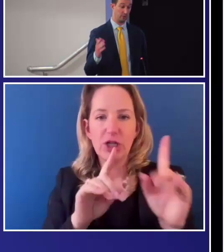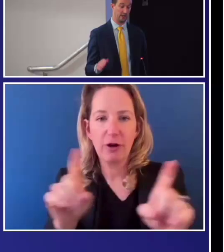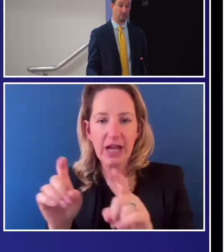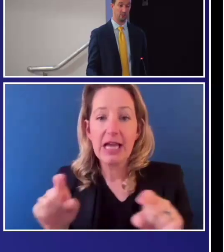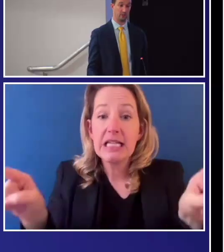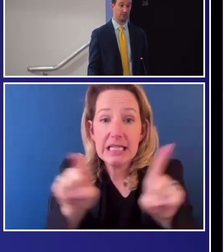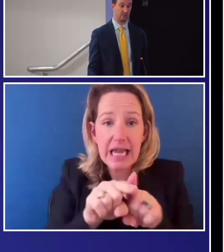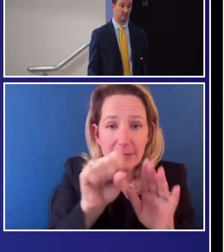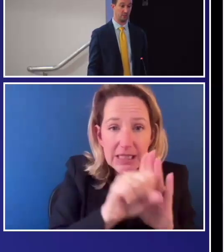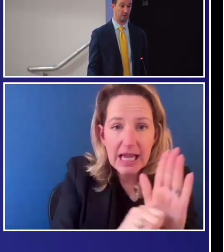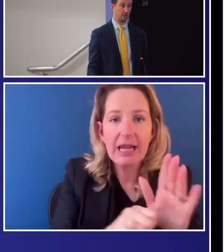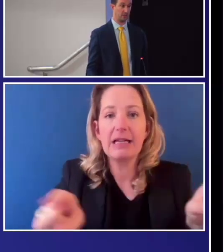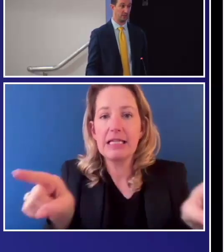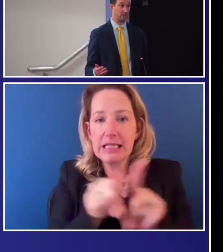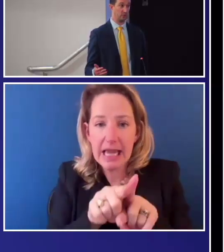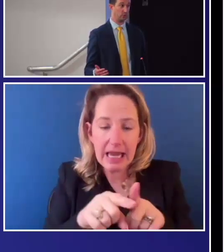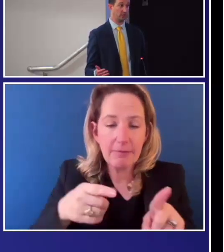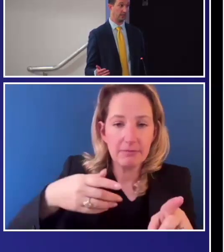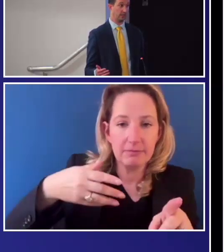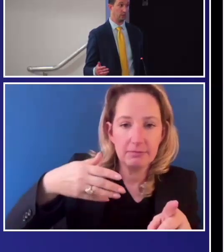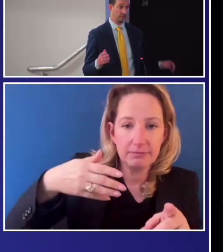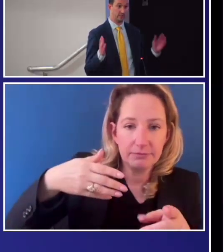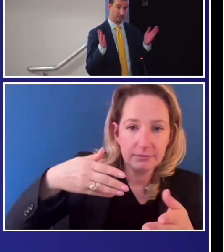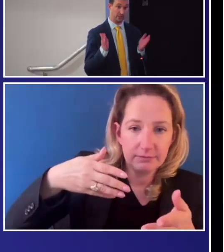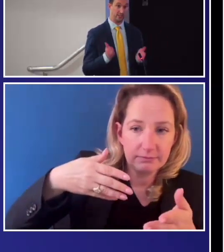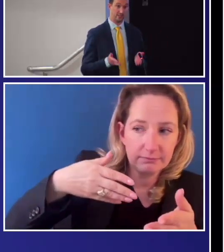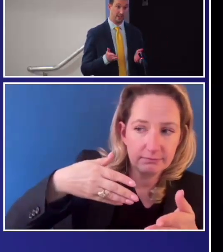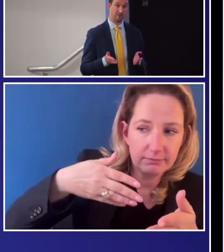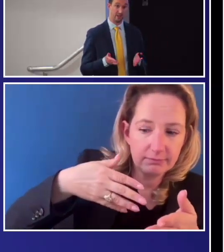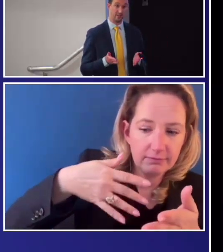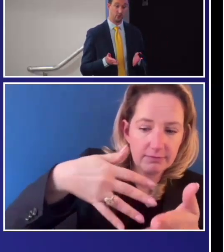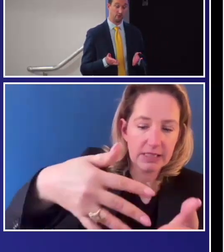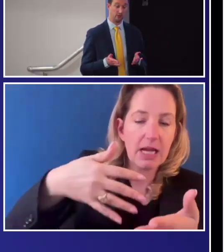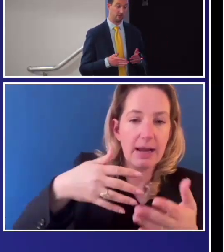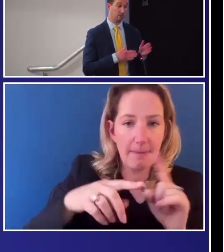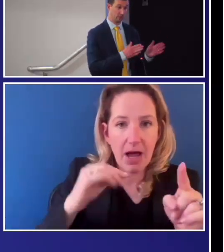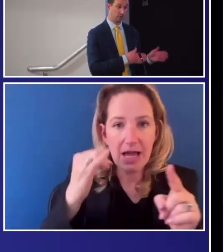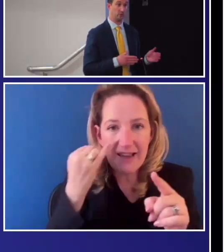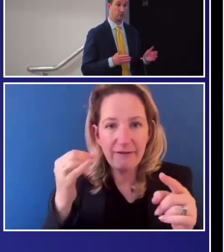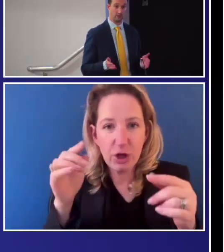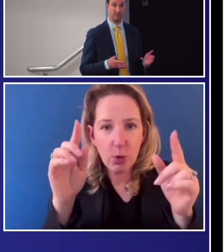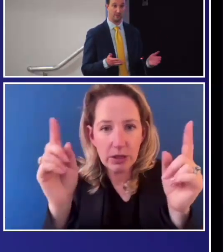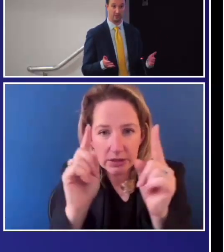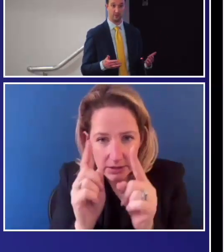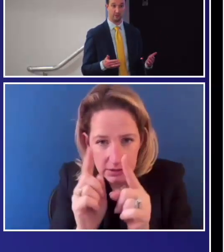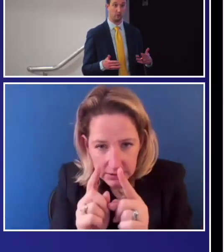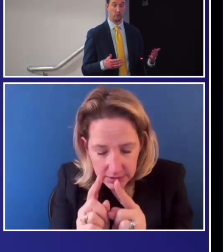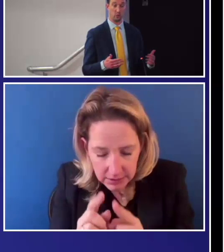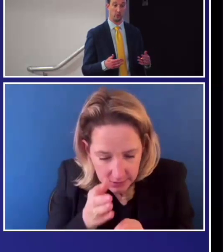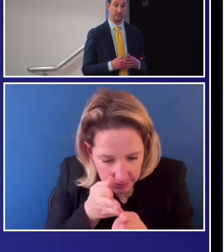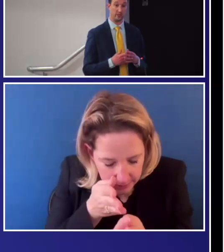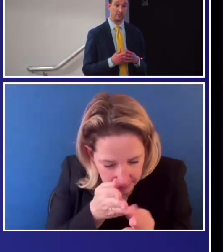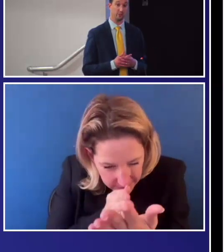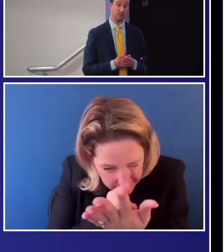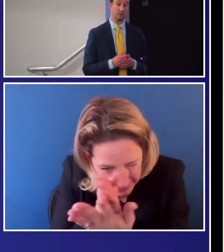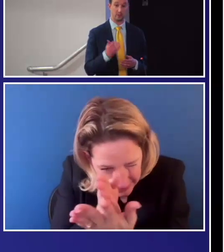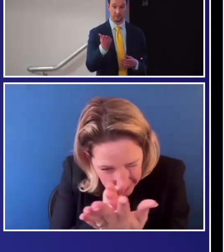though it has more than 16 million individuals in it, when you disaggregate to that fine tune of a level between 25 and 34 who are working, you get to really small